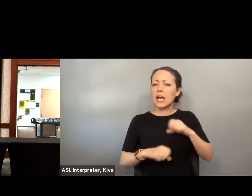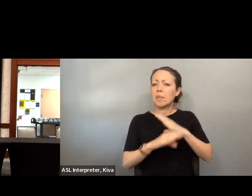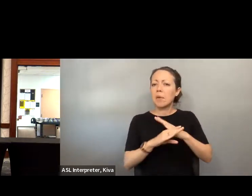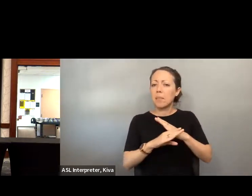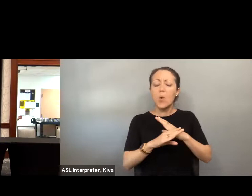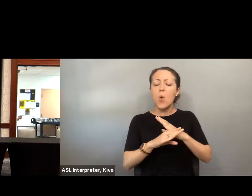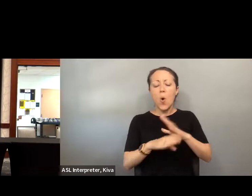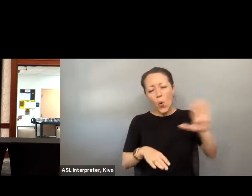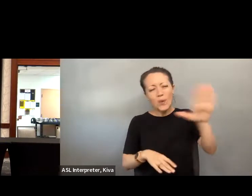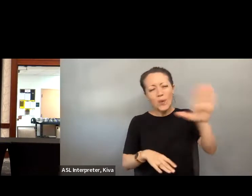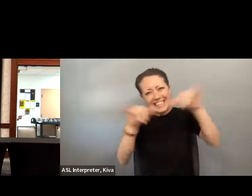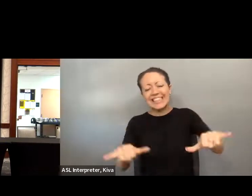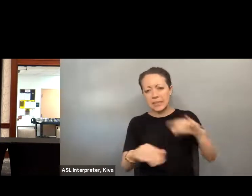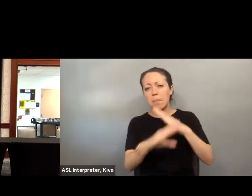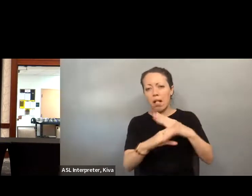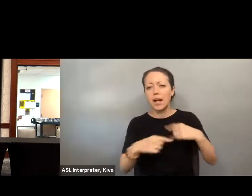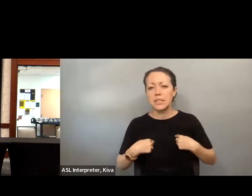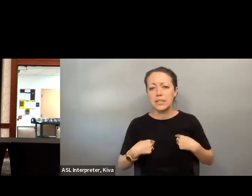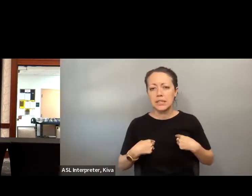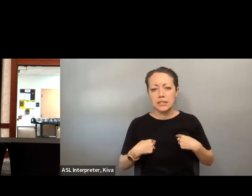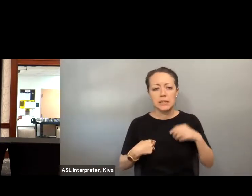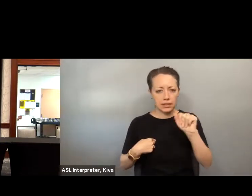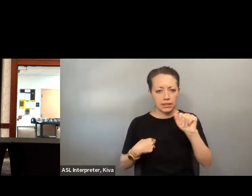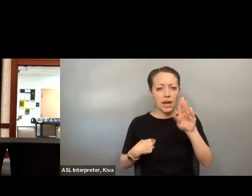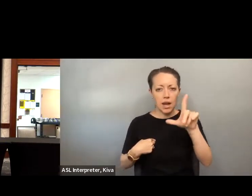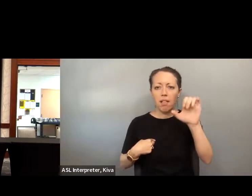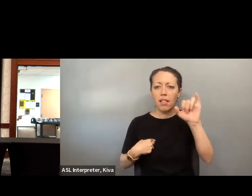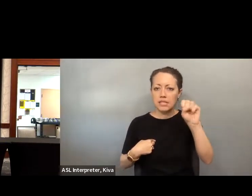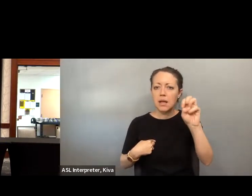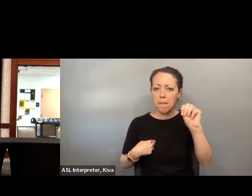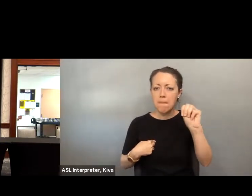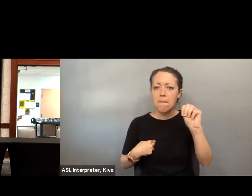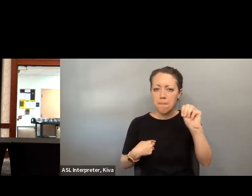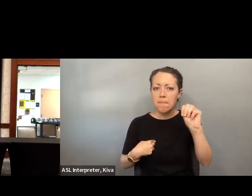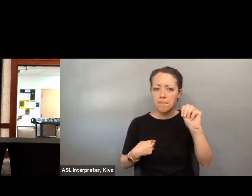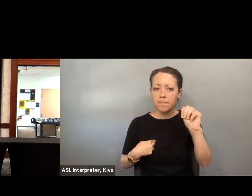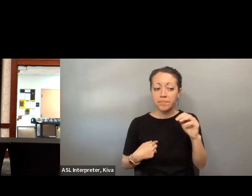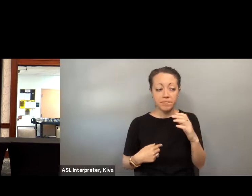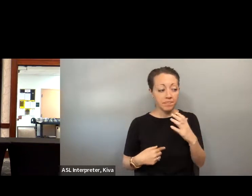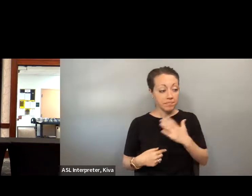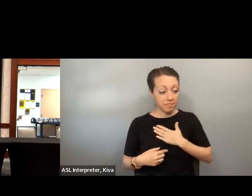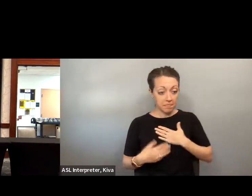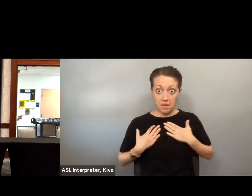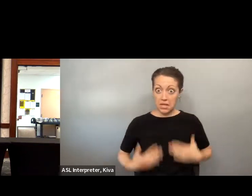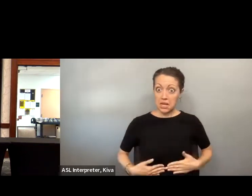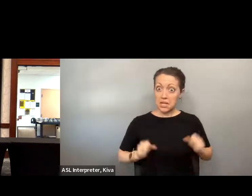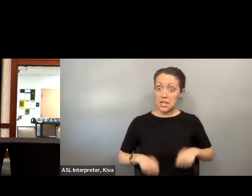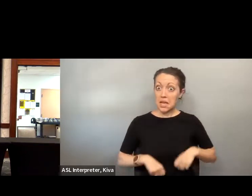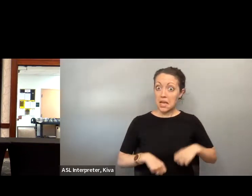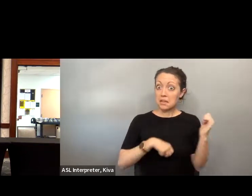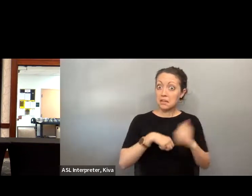exercise my constitutional right rested upon just that. My ability. The ability of my disabled body to compensate